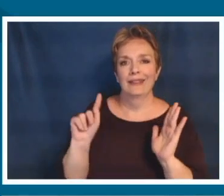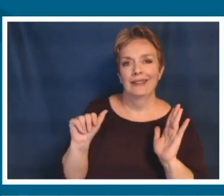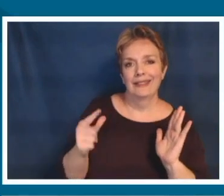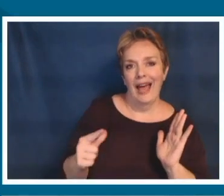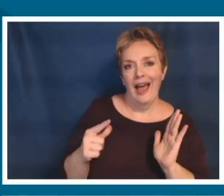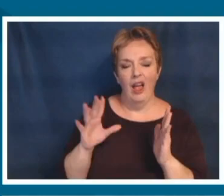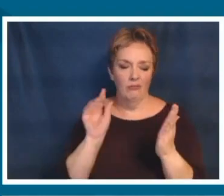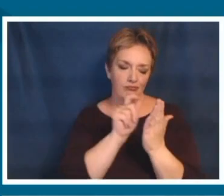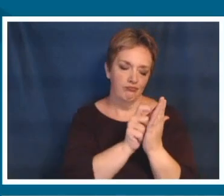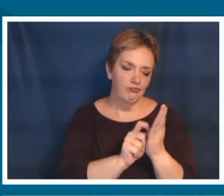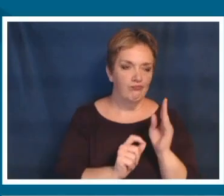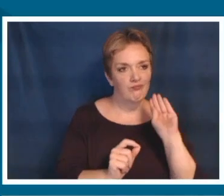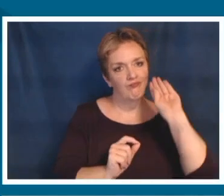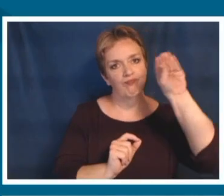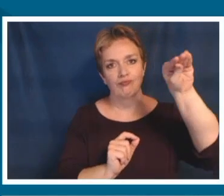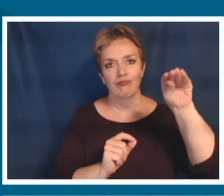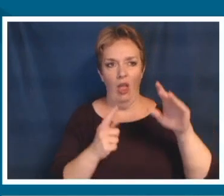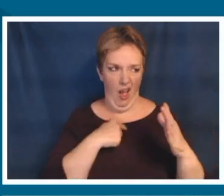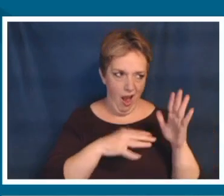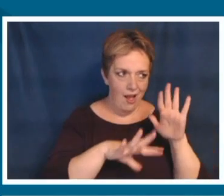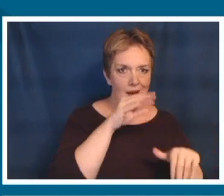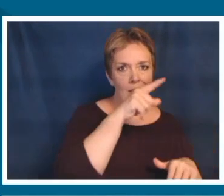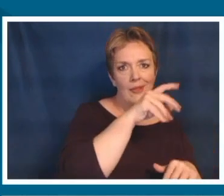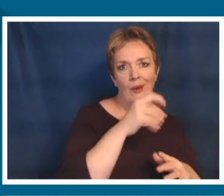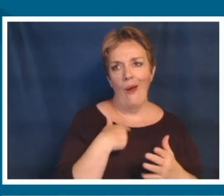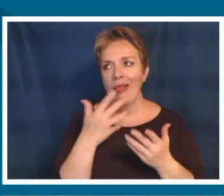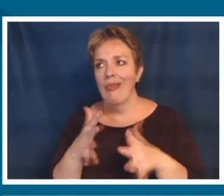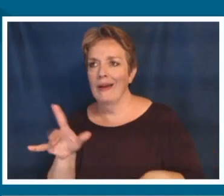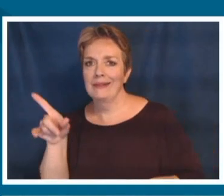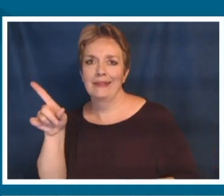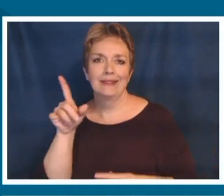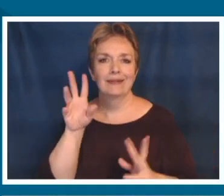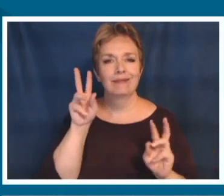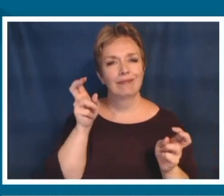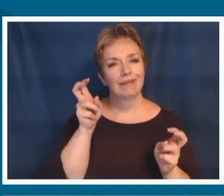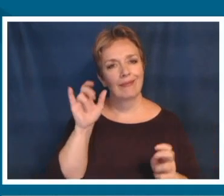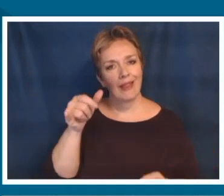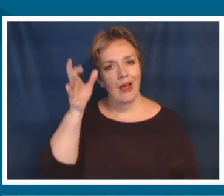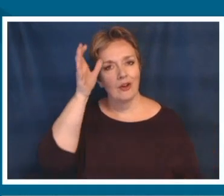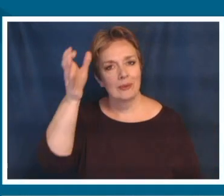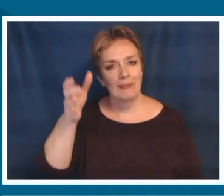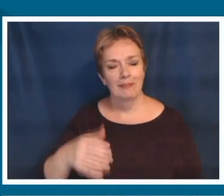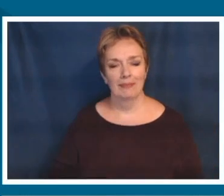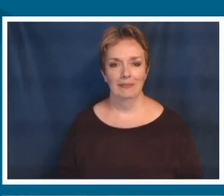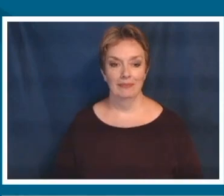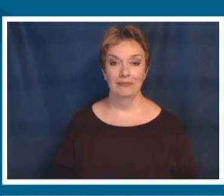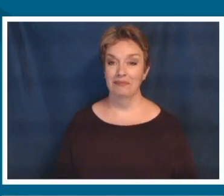could really see neighbors voices um